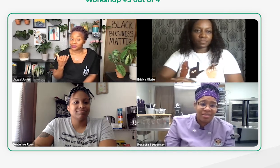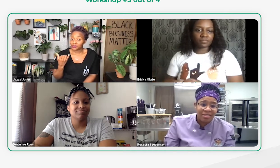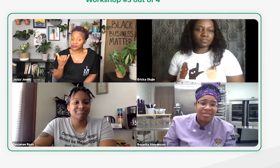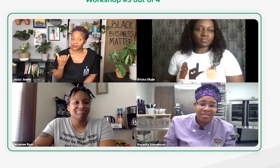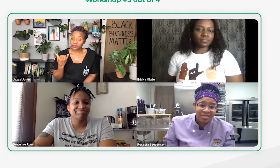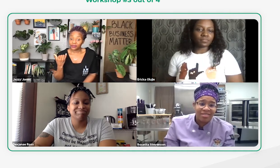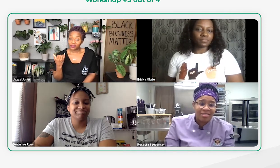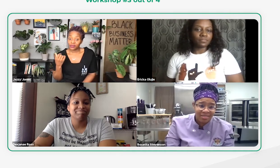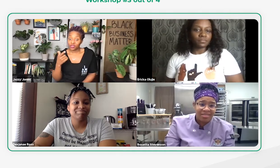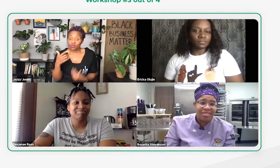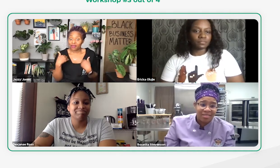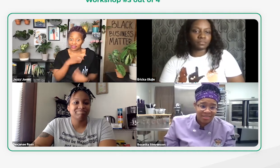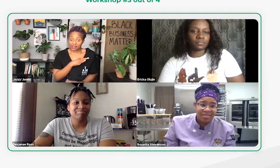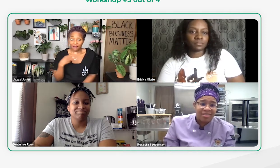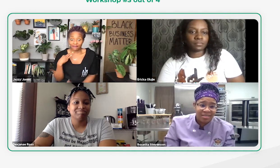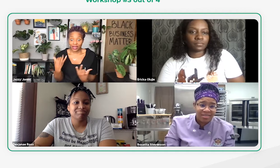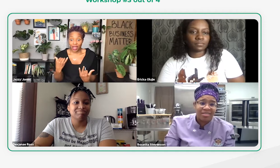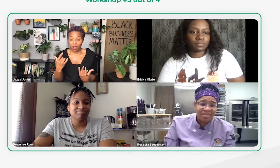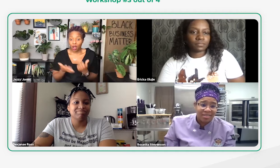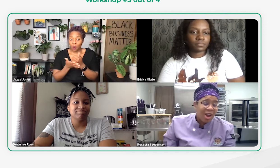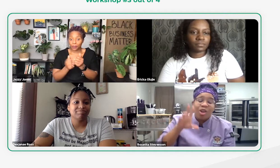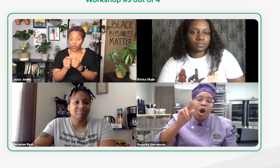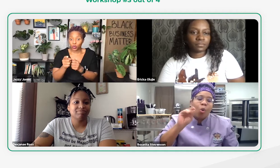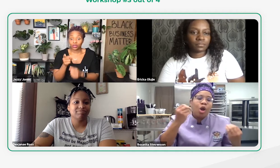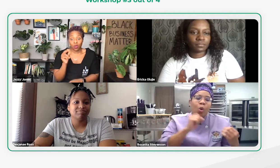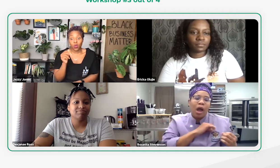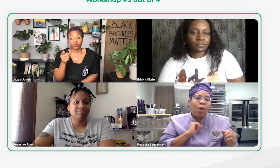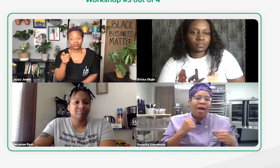Do you have a staff now? >> Rosetta